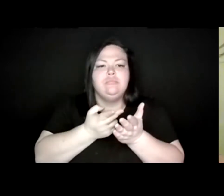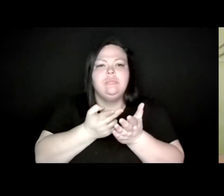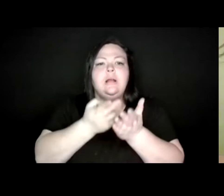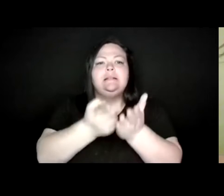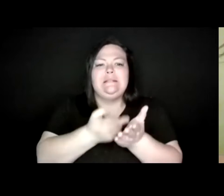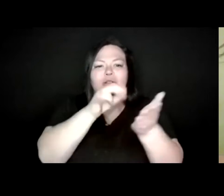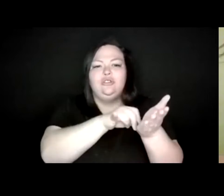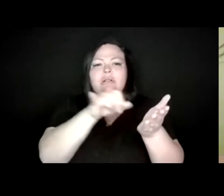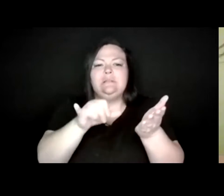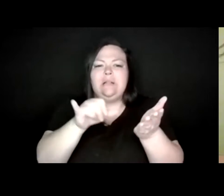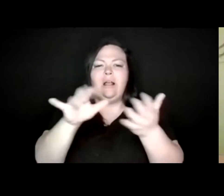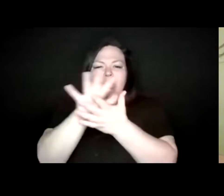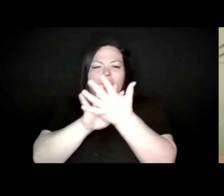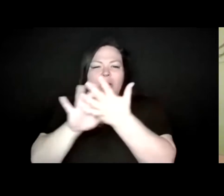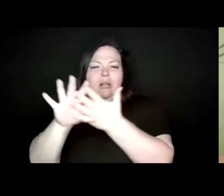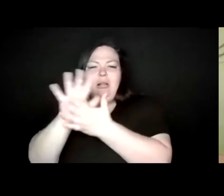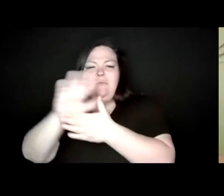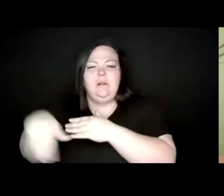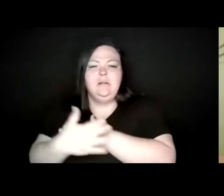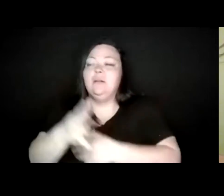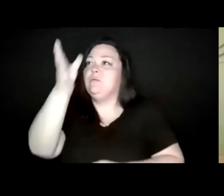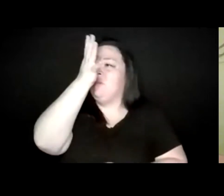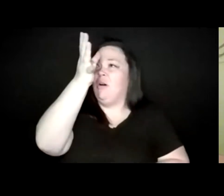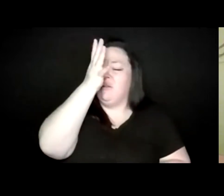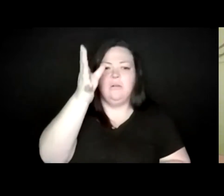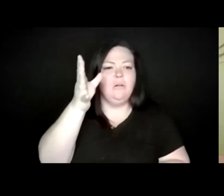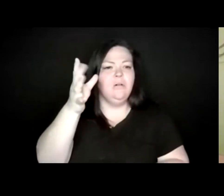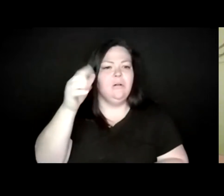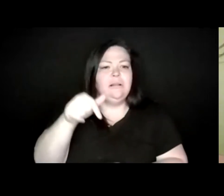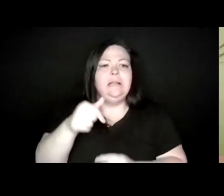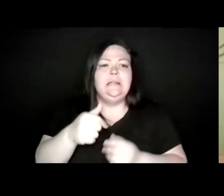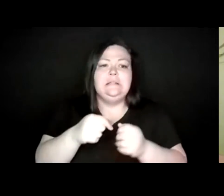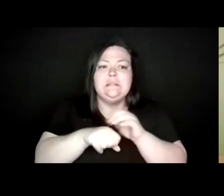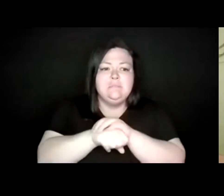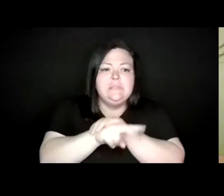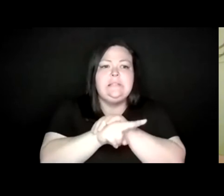mirage orphaned by night. Father, I’ve gathered these snails for you. Father, I’ve written